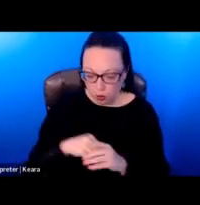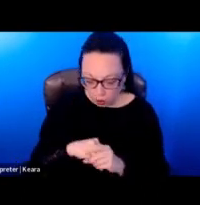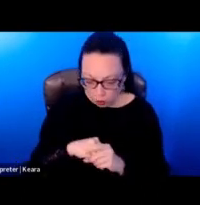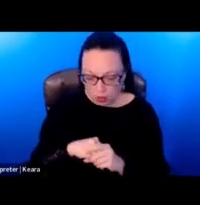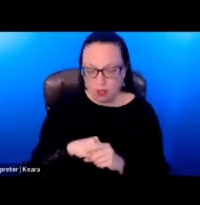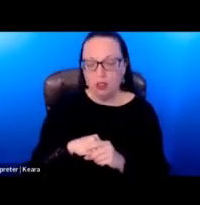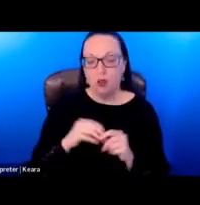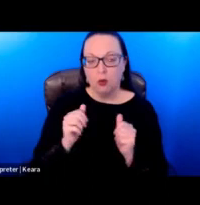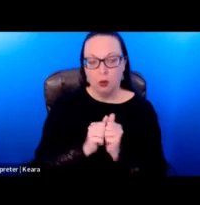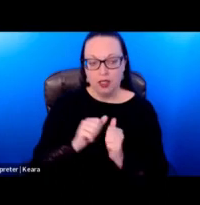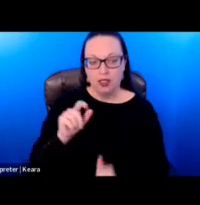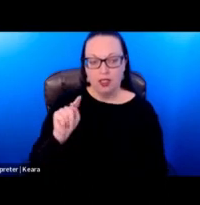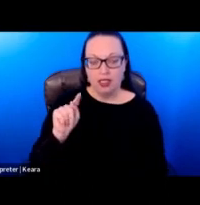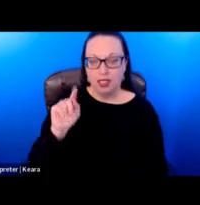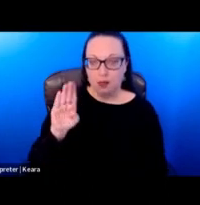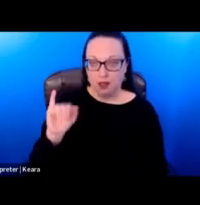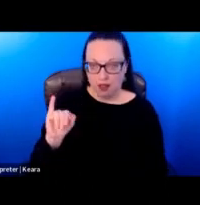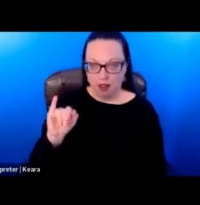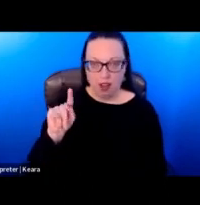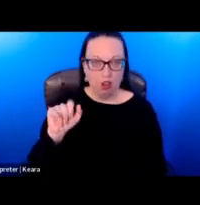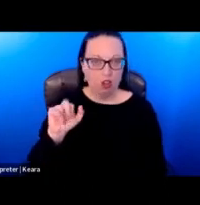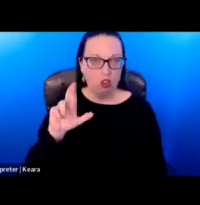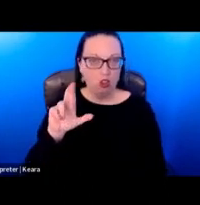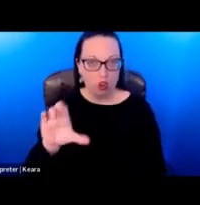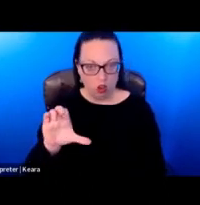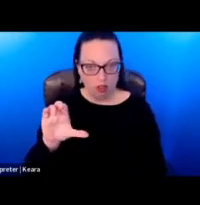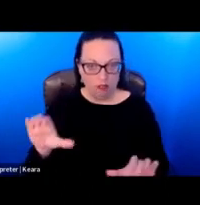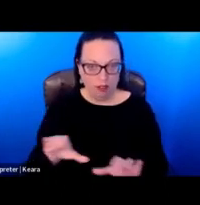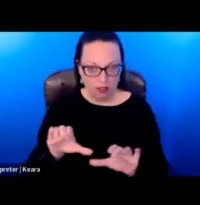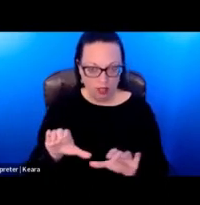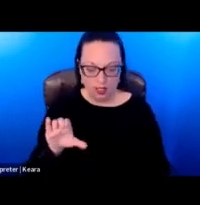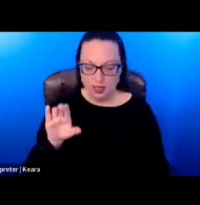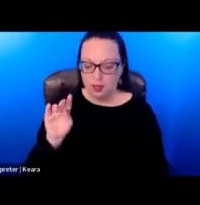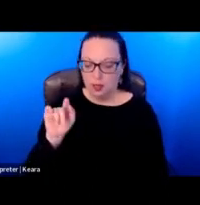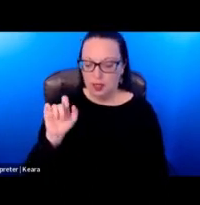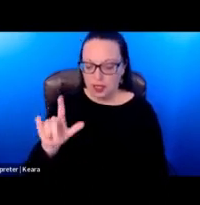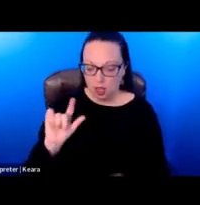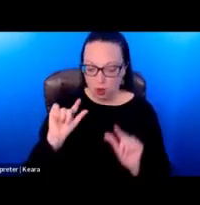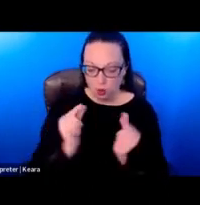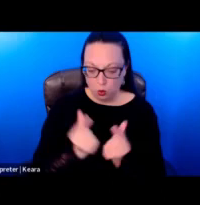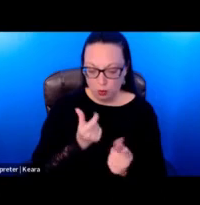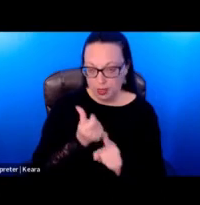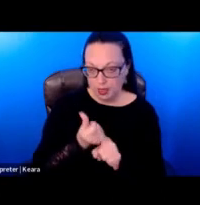TARC activities, the TAL-Group is is involved with and helps